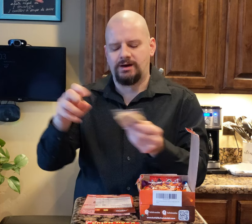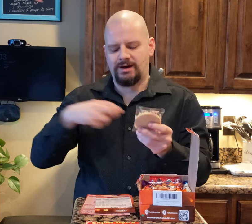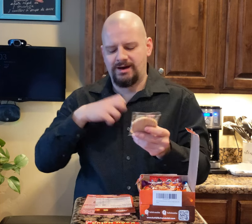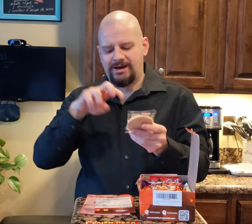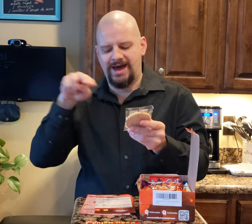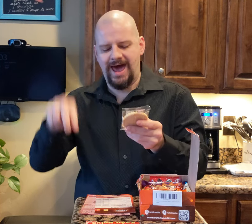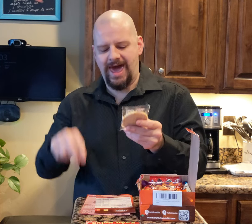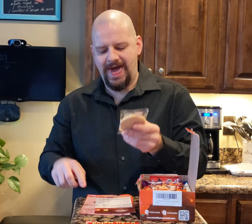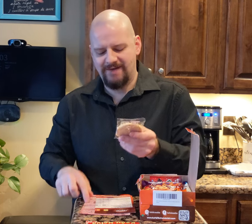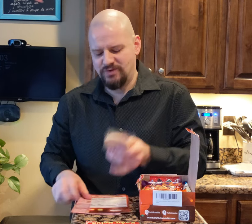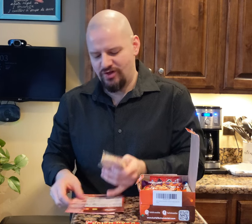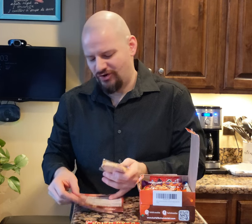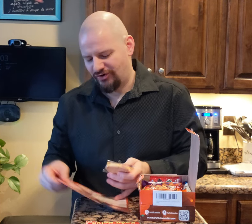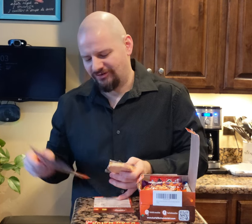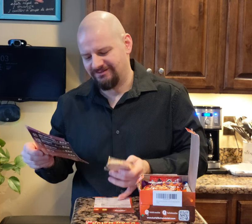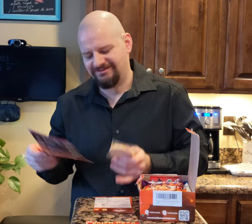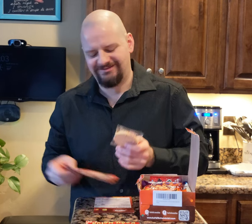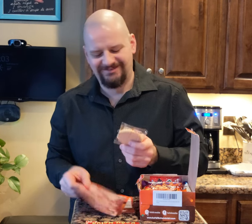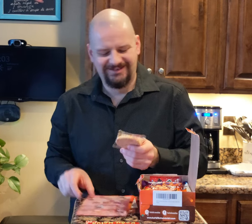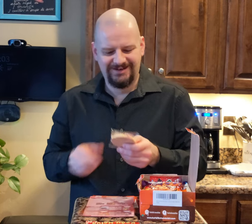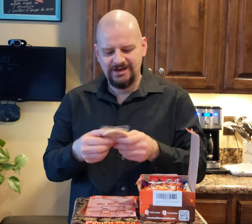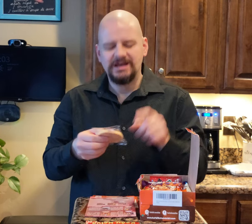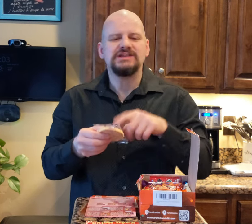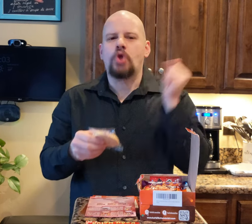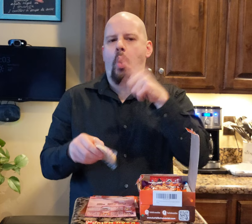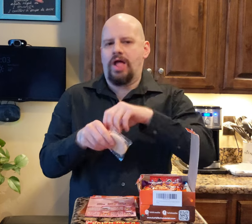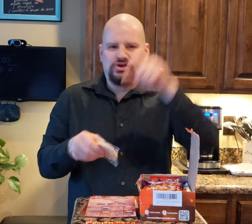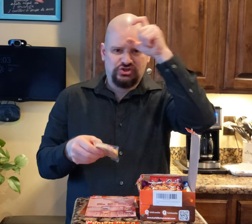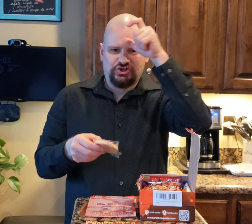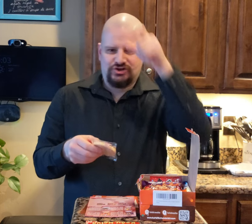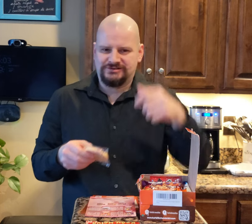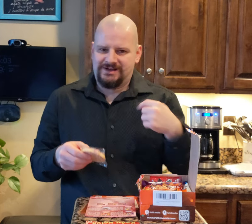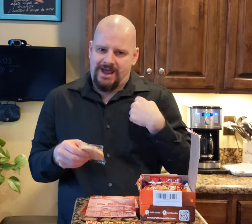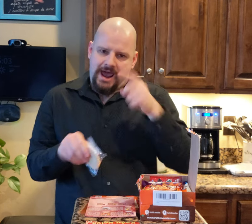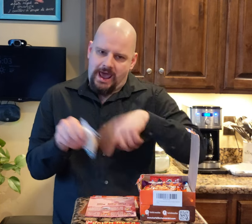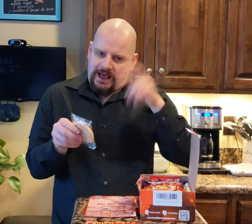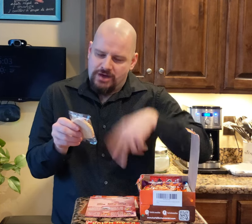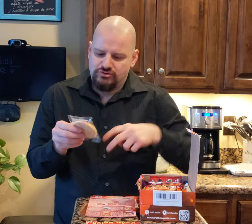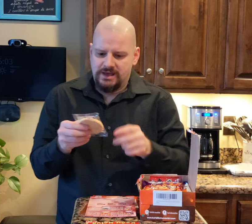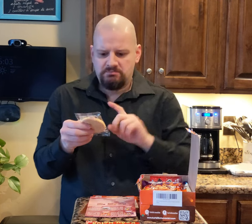I have to look at this one. It's all in Turkish and I can't read